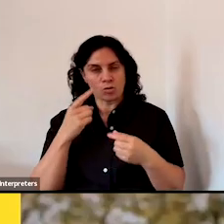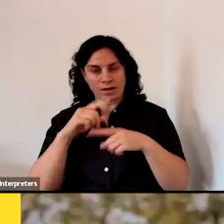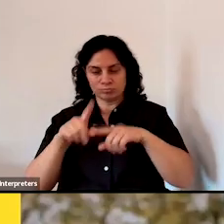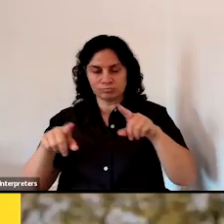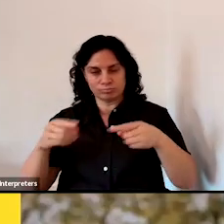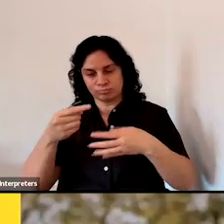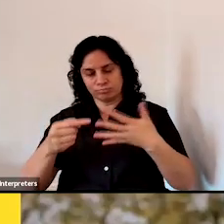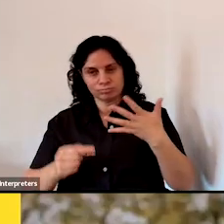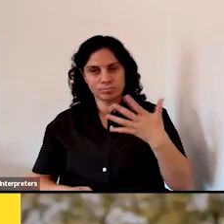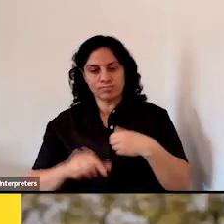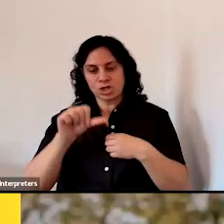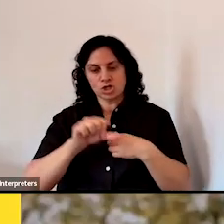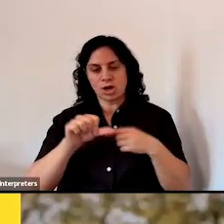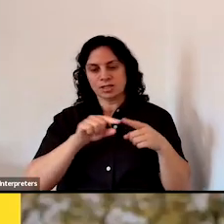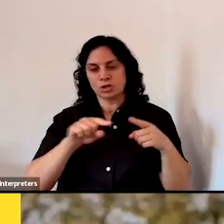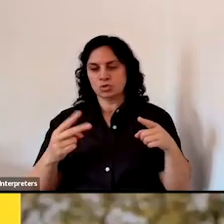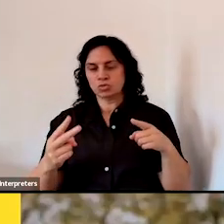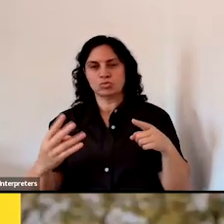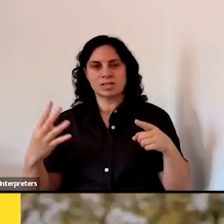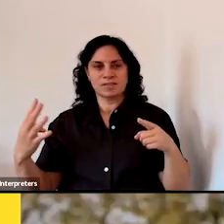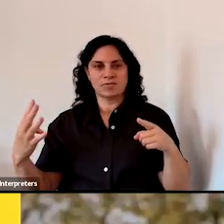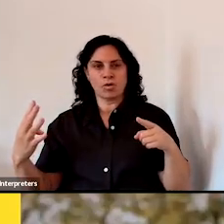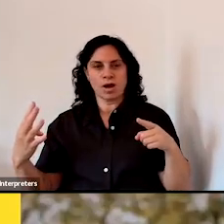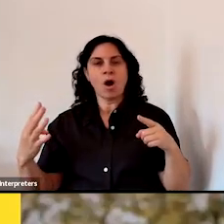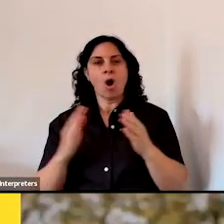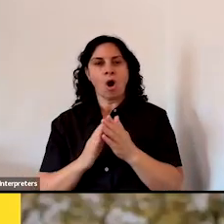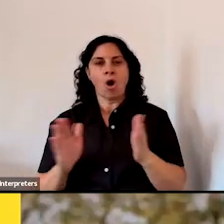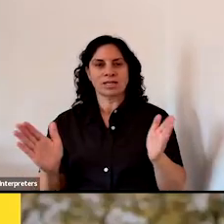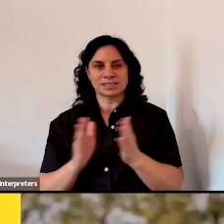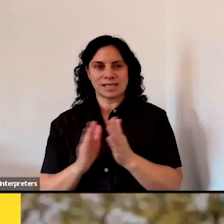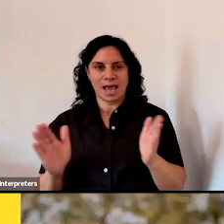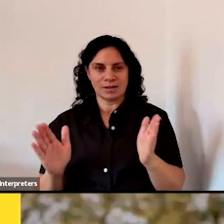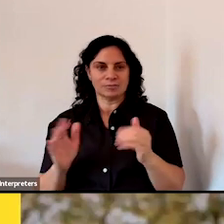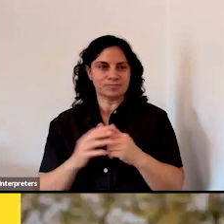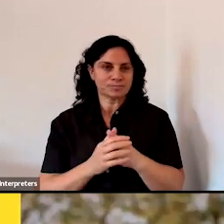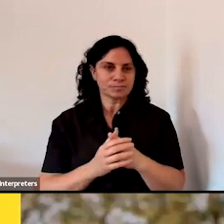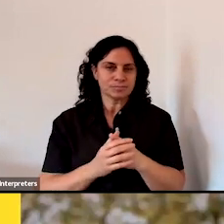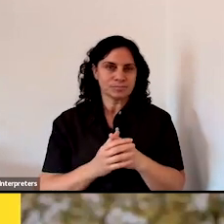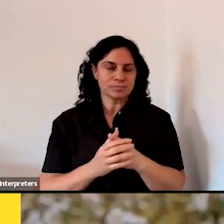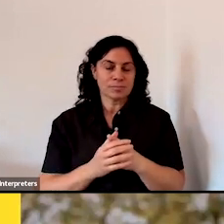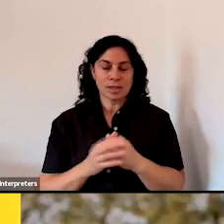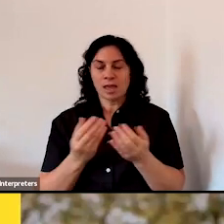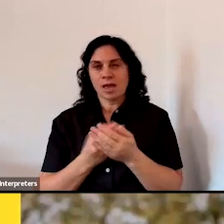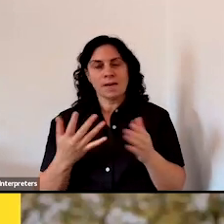and 24 on a scale from 7 to 35 overall. This suggests that many young people are not just doing okay socially,